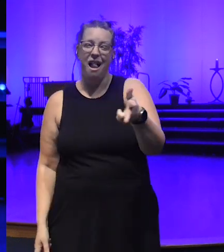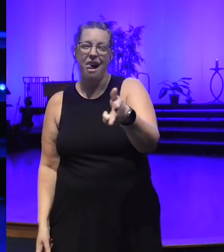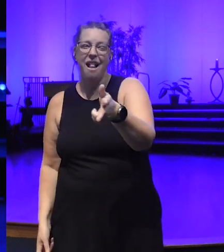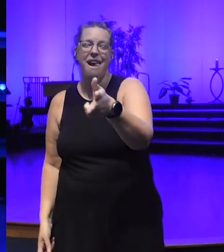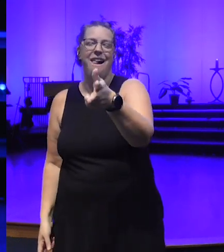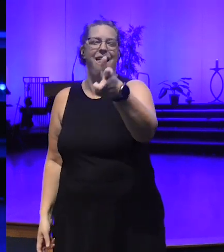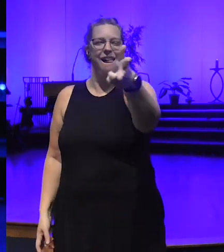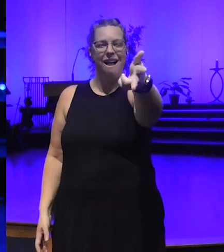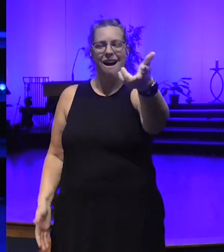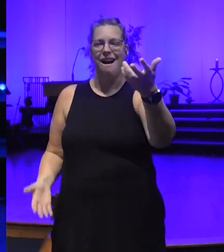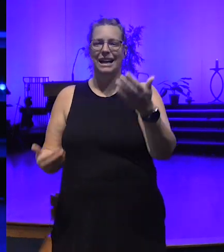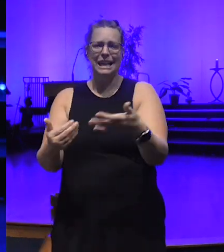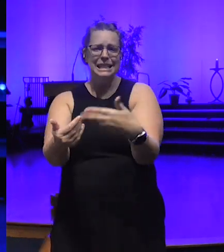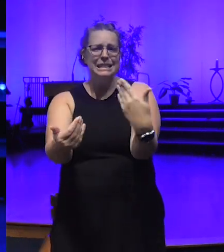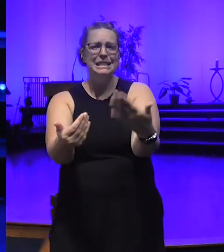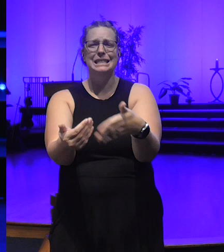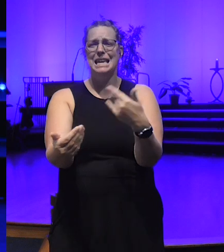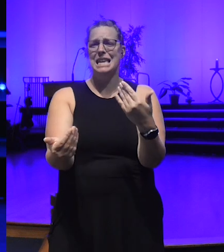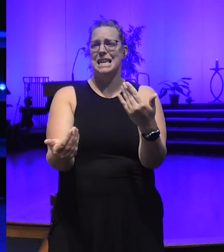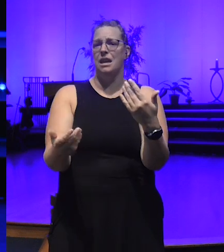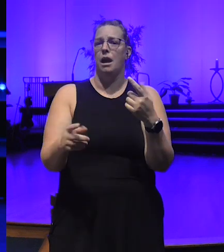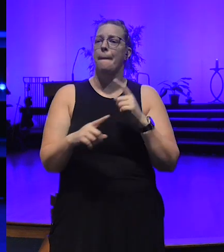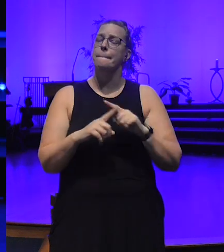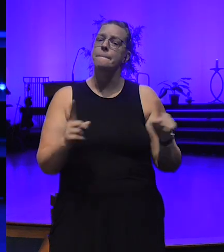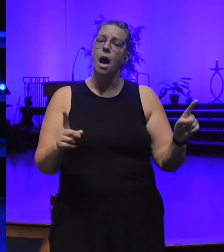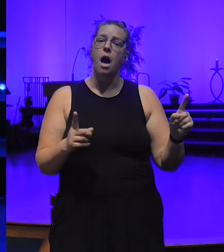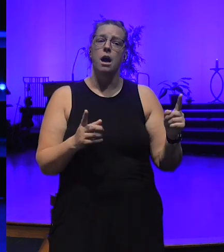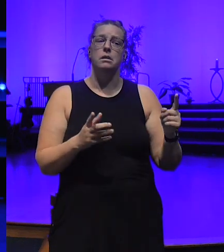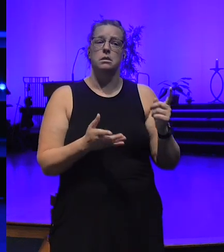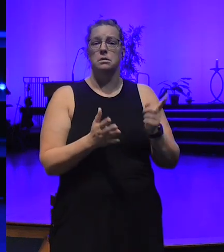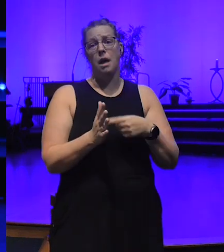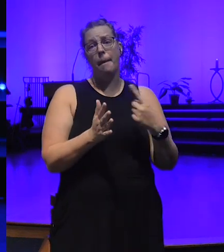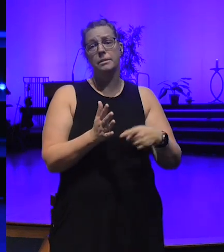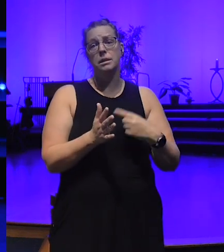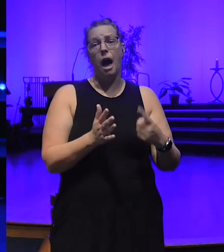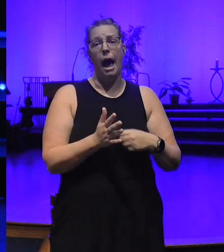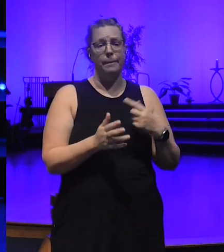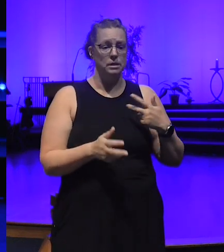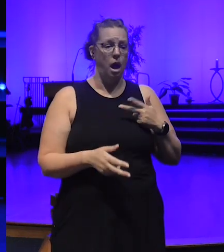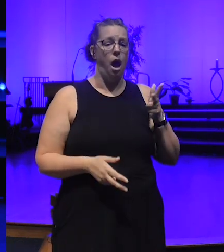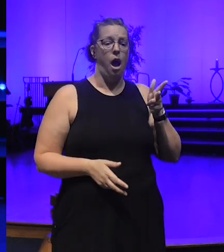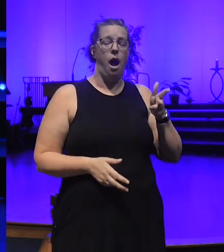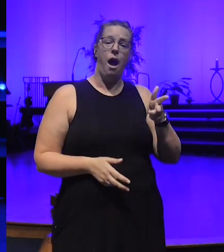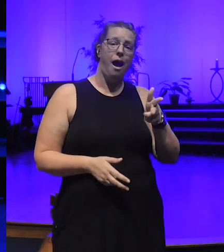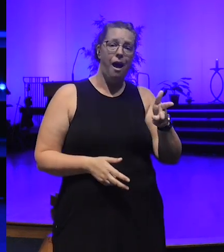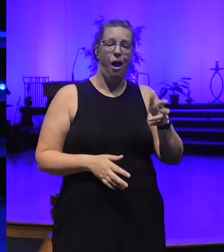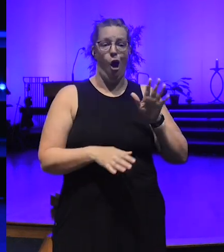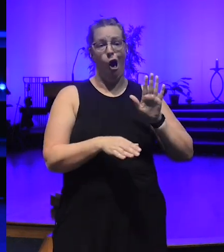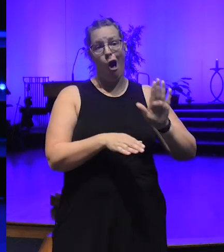are getting long and they're letting people over and you honk your horn to say hello not you know